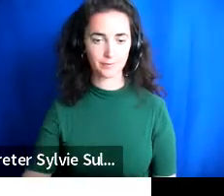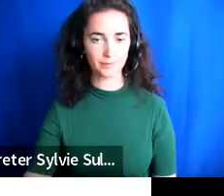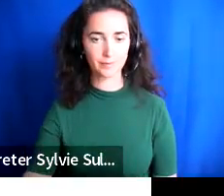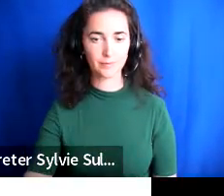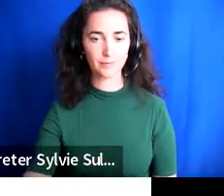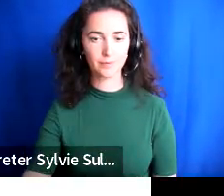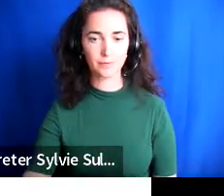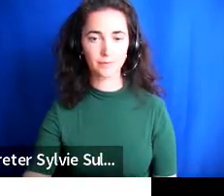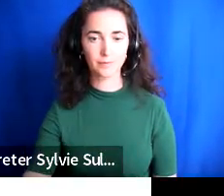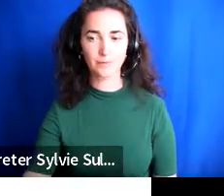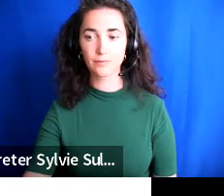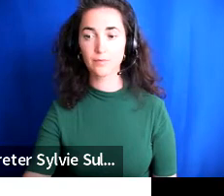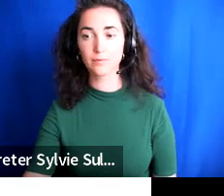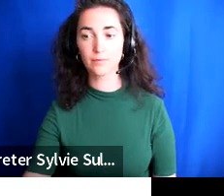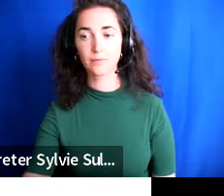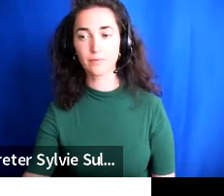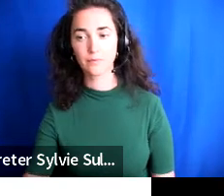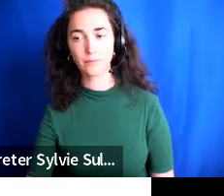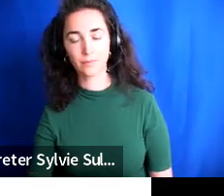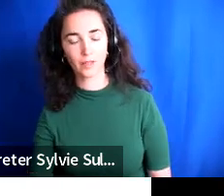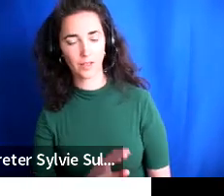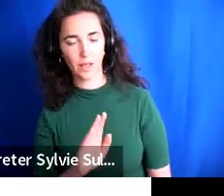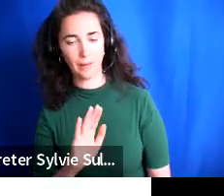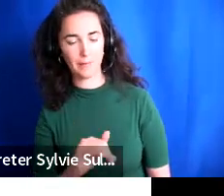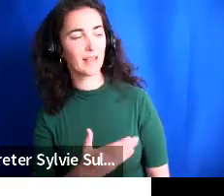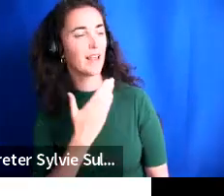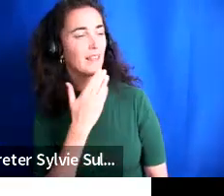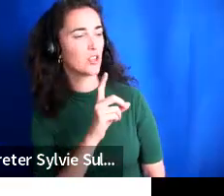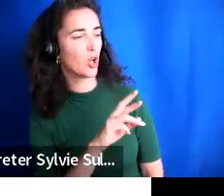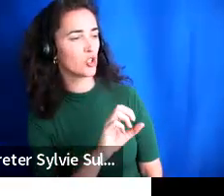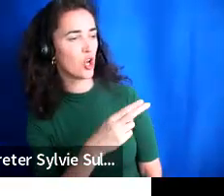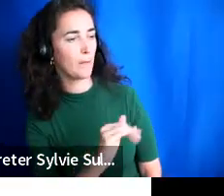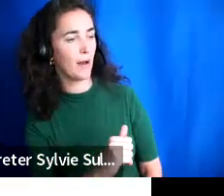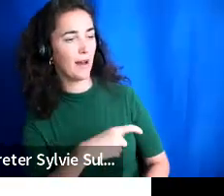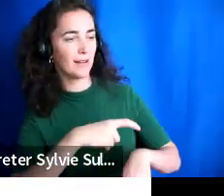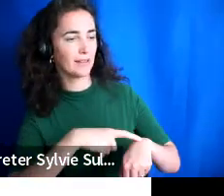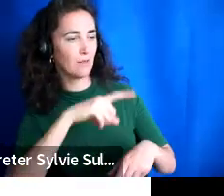Thank you. duct t sharma we're at the end of our time for this session.